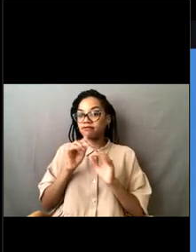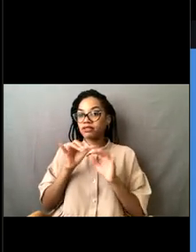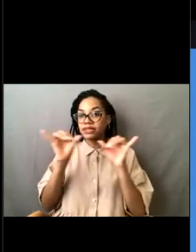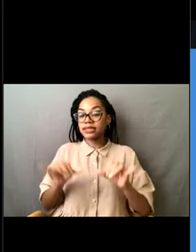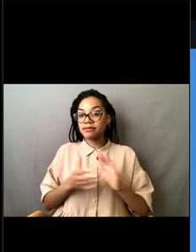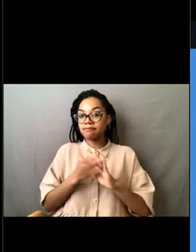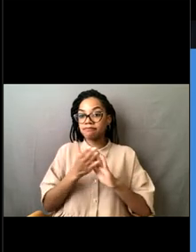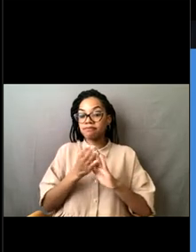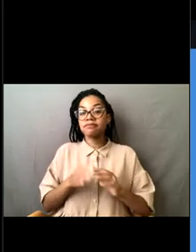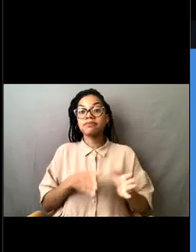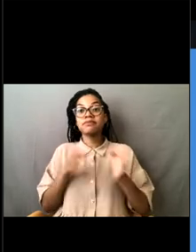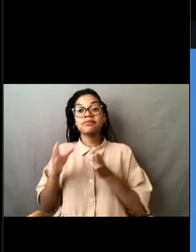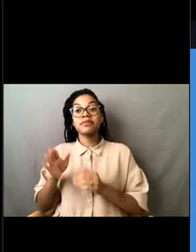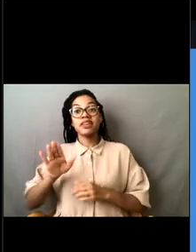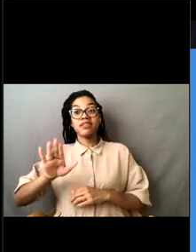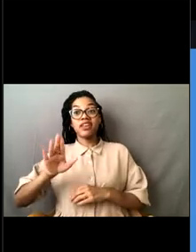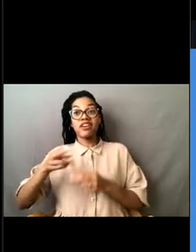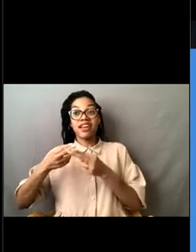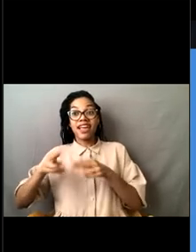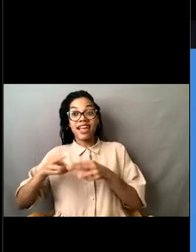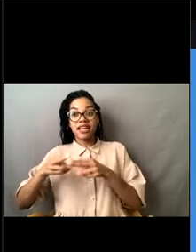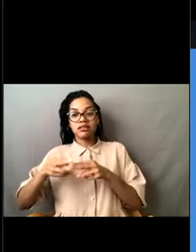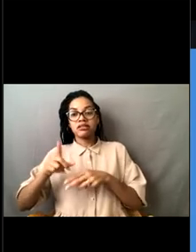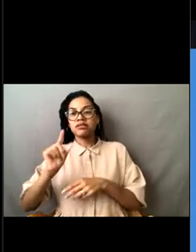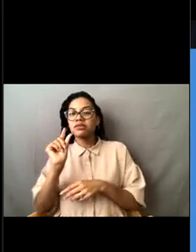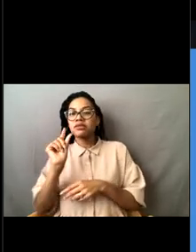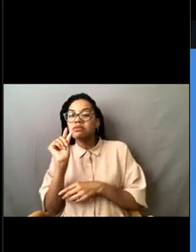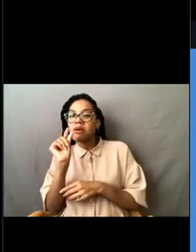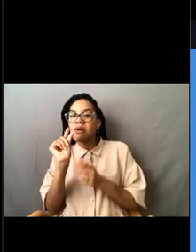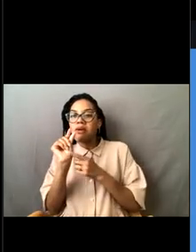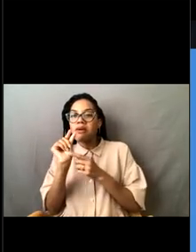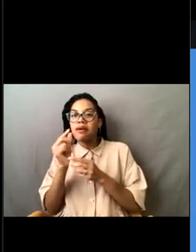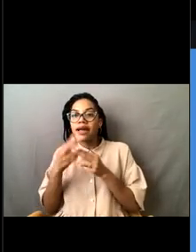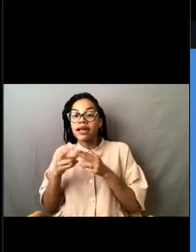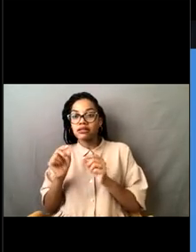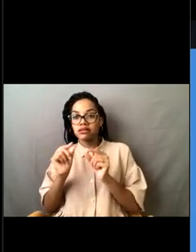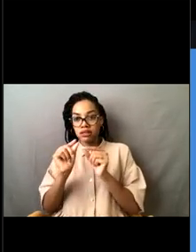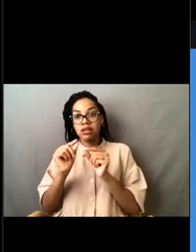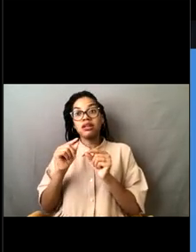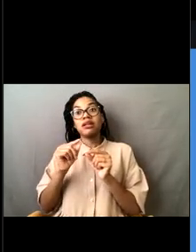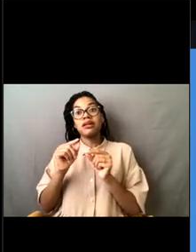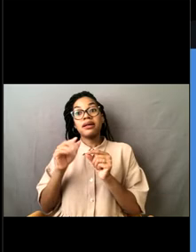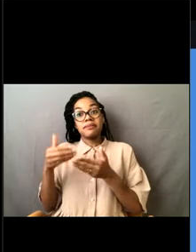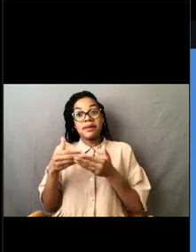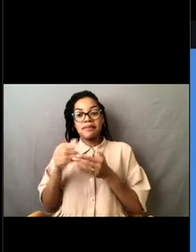provide food for many other organisms that like to eat them. So it's all part of the food web.